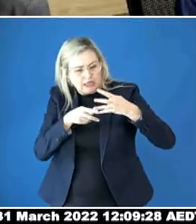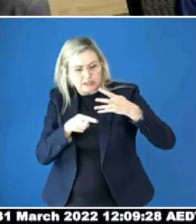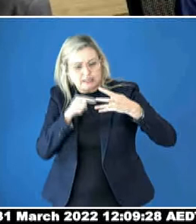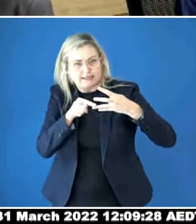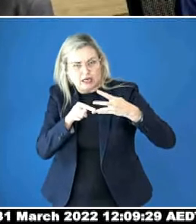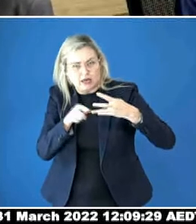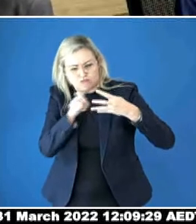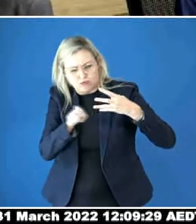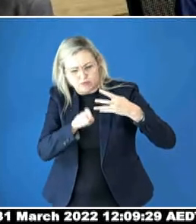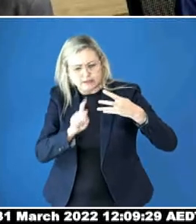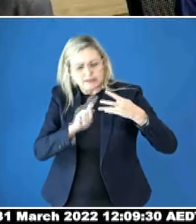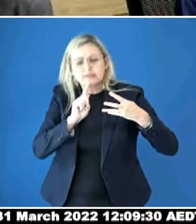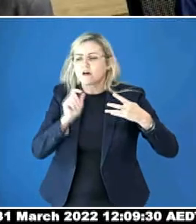Yes.